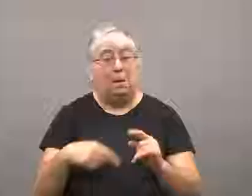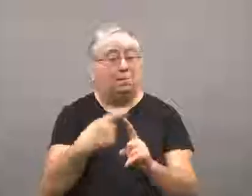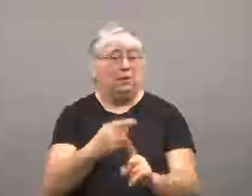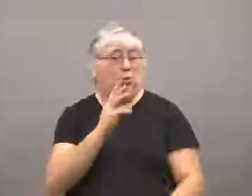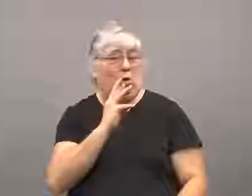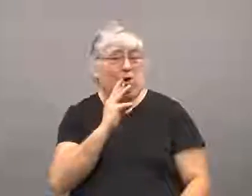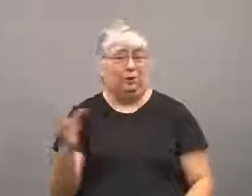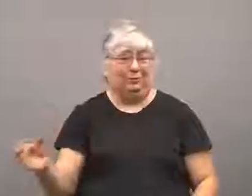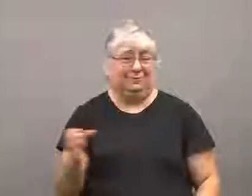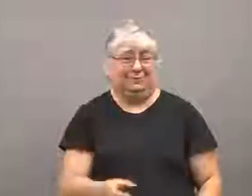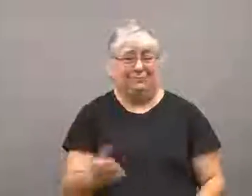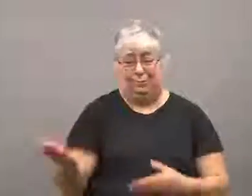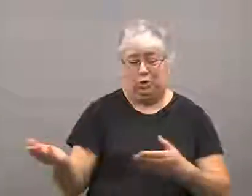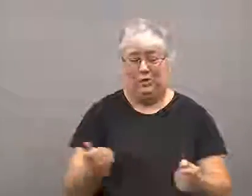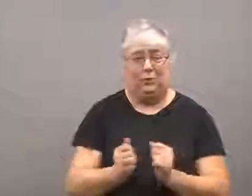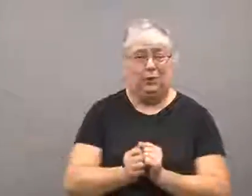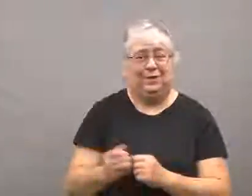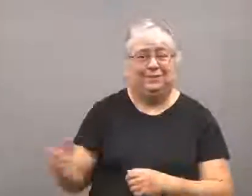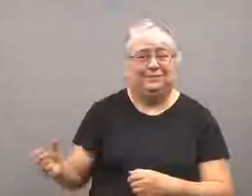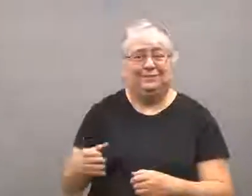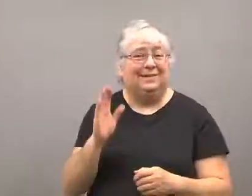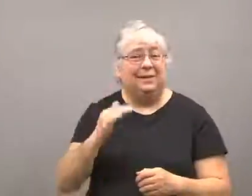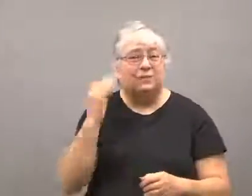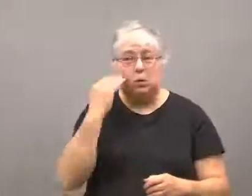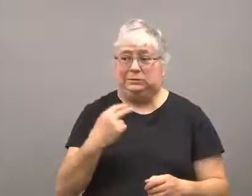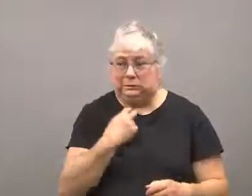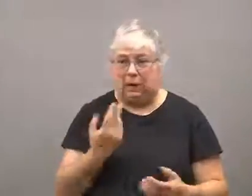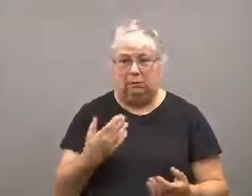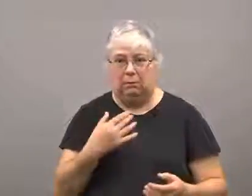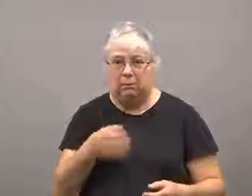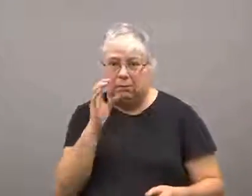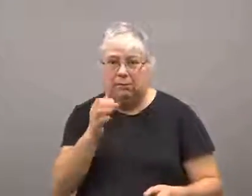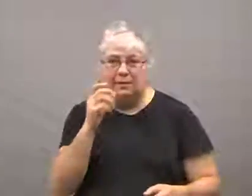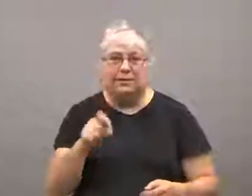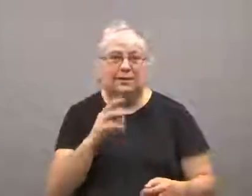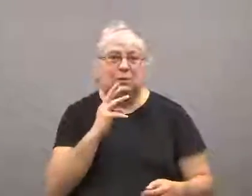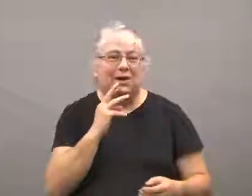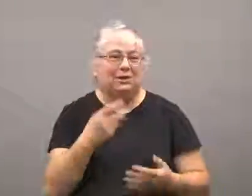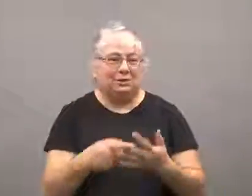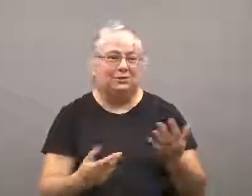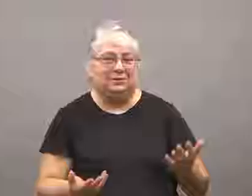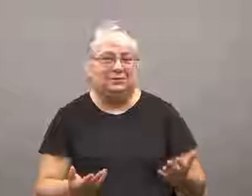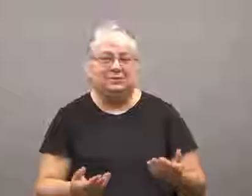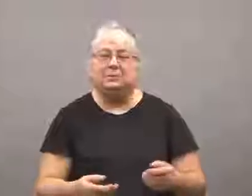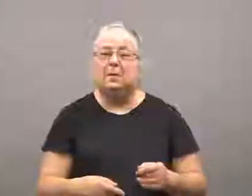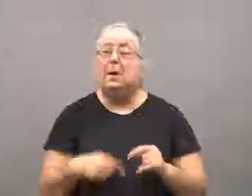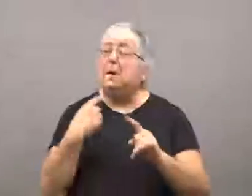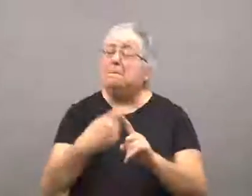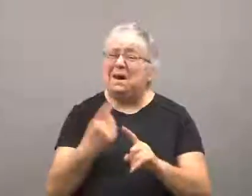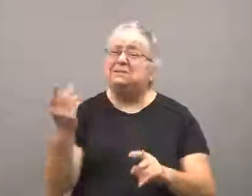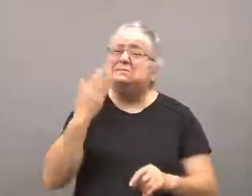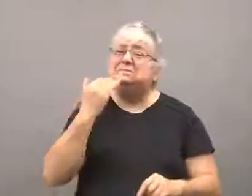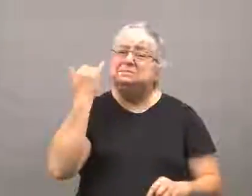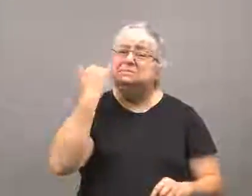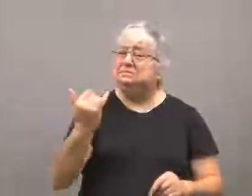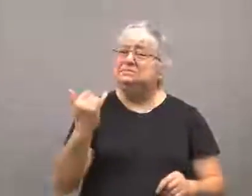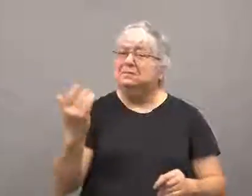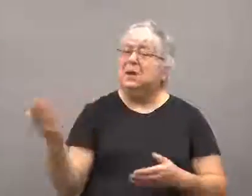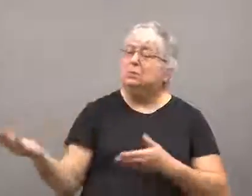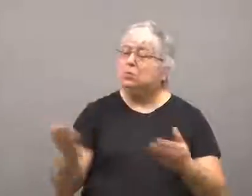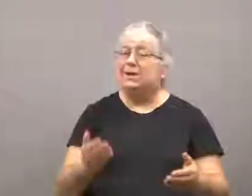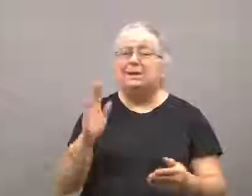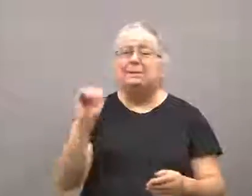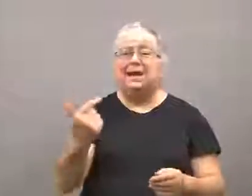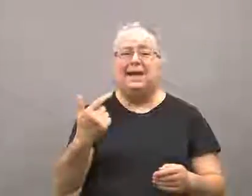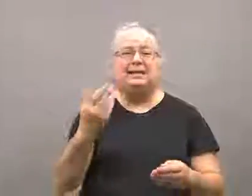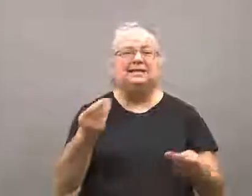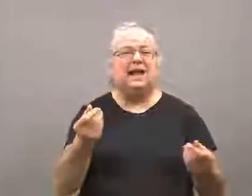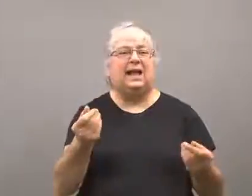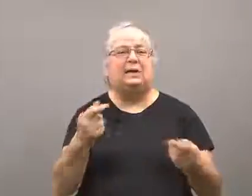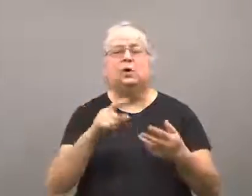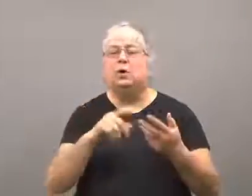Also bring water with you. You might get stuck and need it.